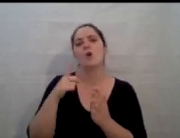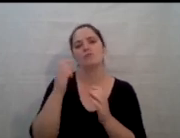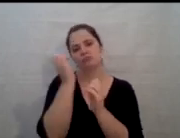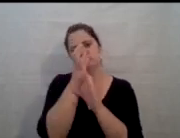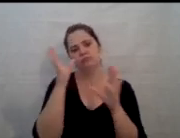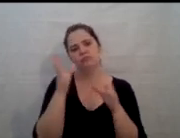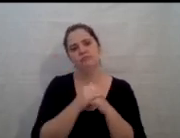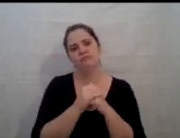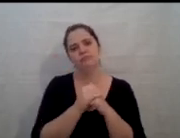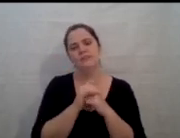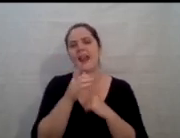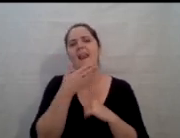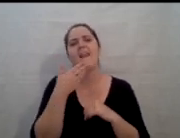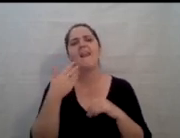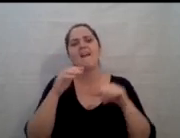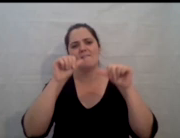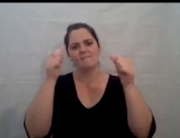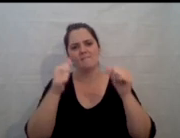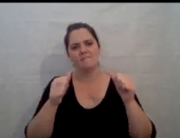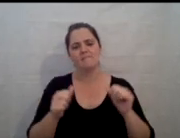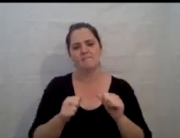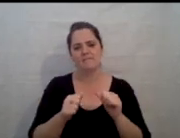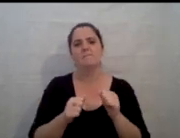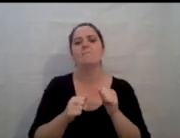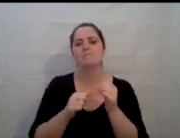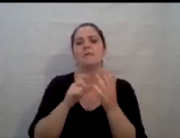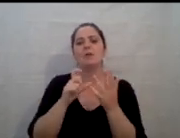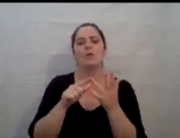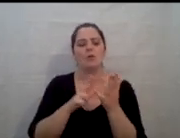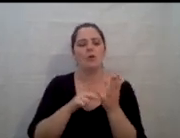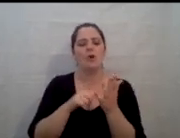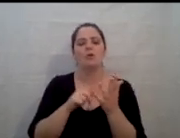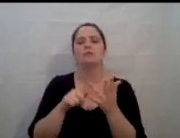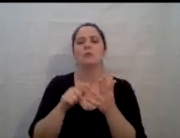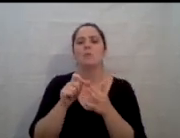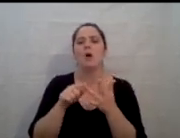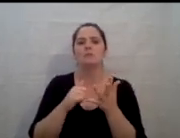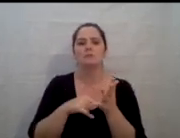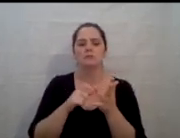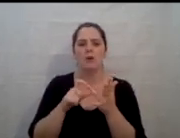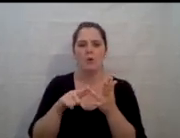Again beautiful contour contrapposto pose which refers to the S-curve of the body and the